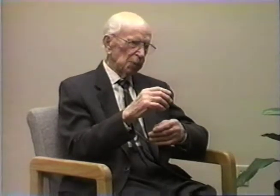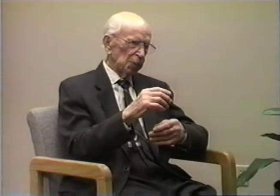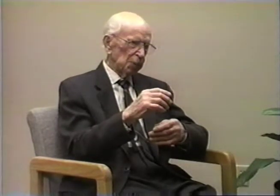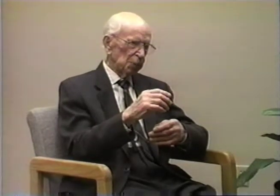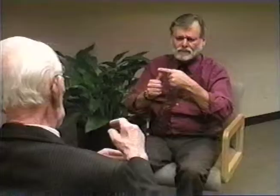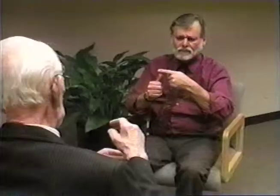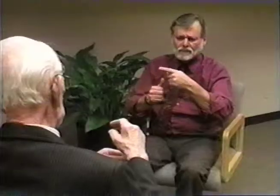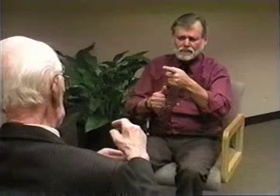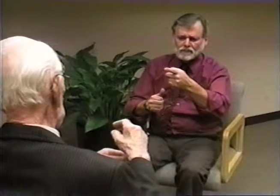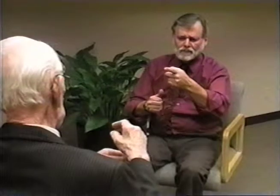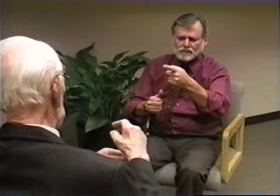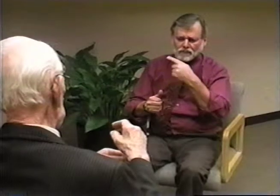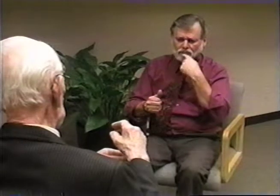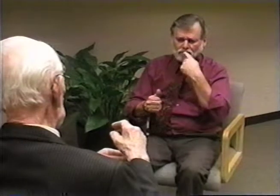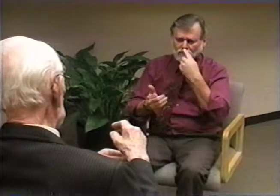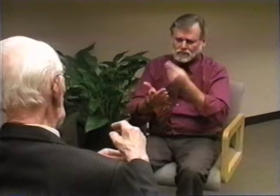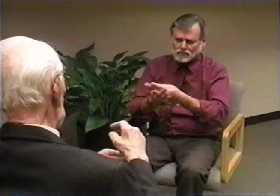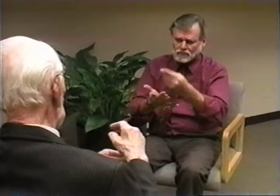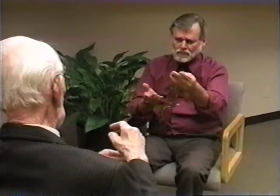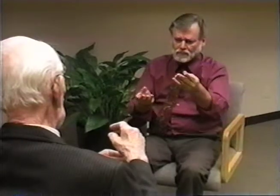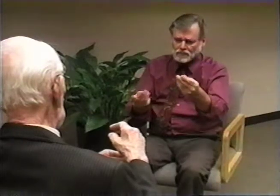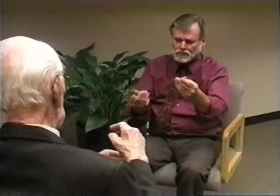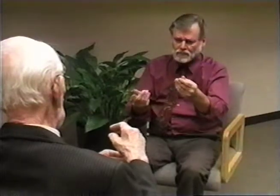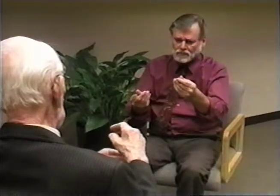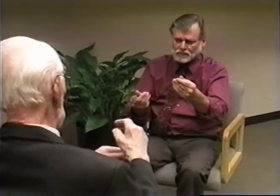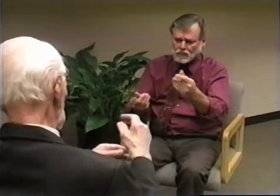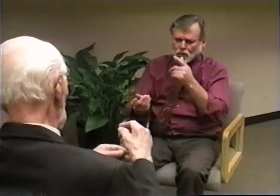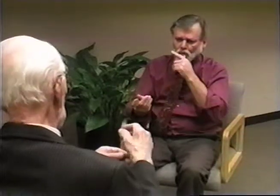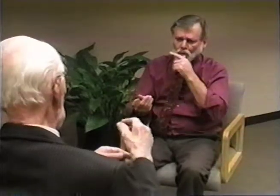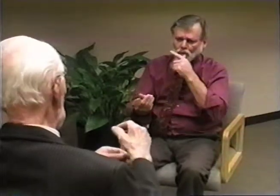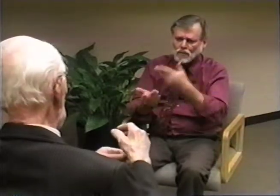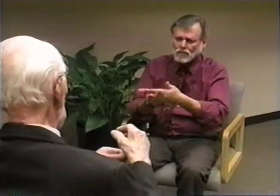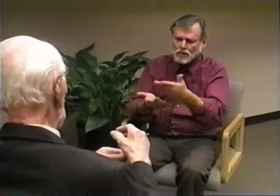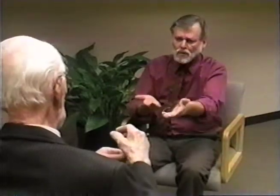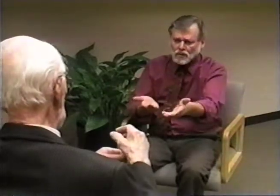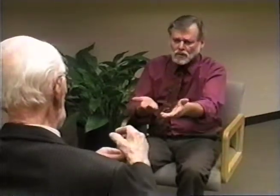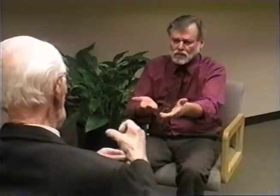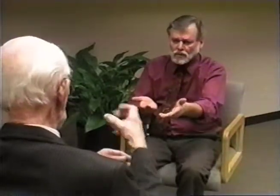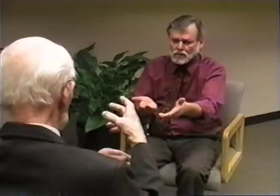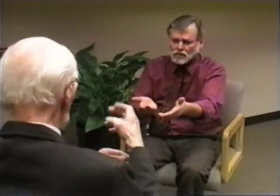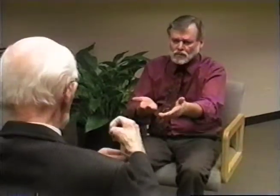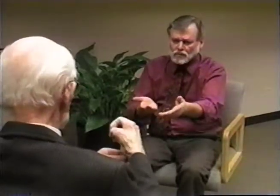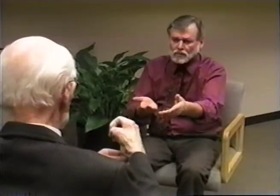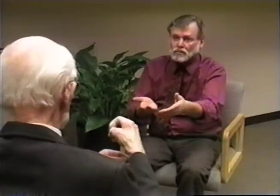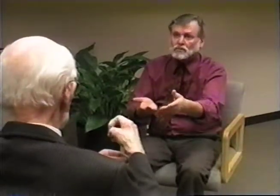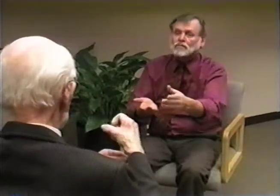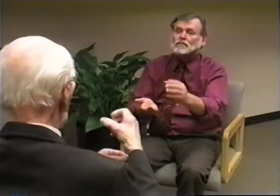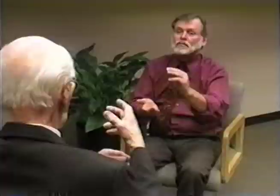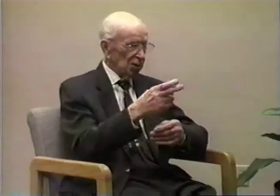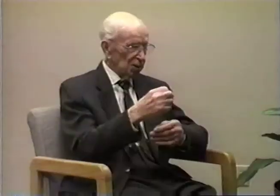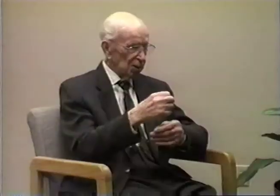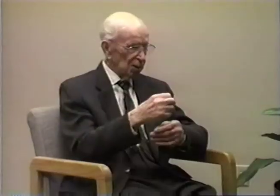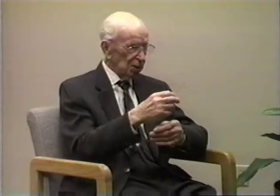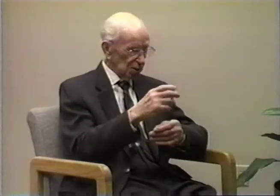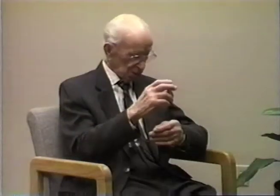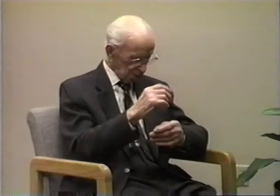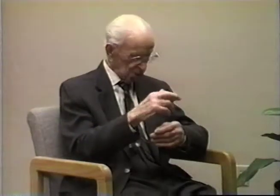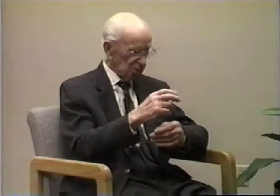She purchased land on the corner of Marshall and Fairview. You said she purchased land. Who purchased the land?